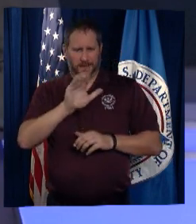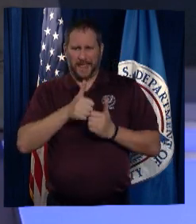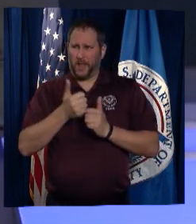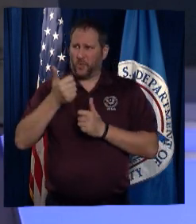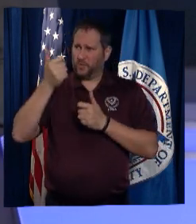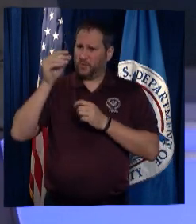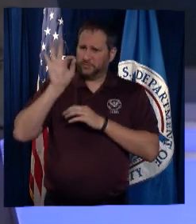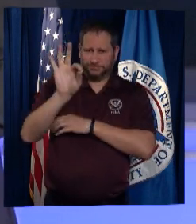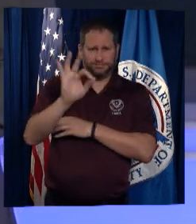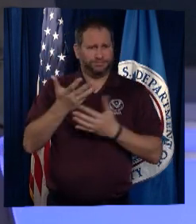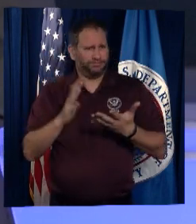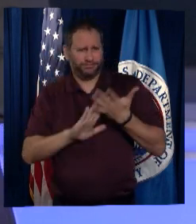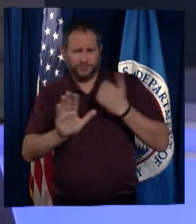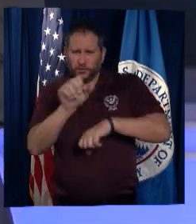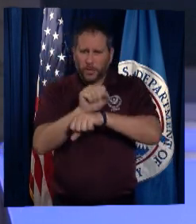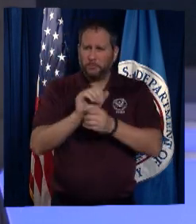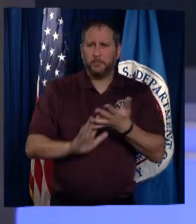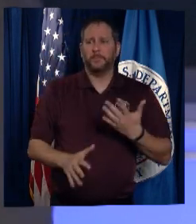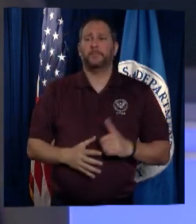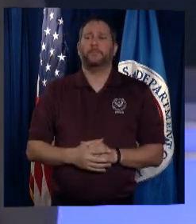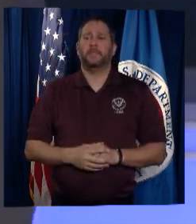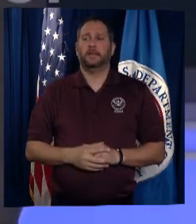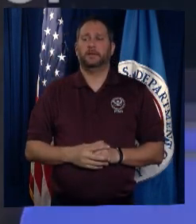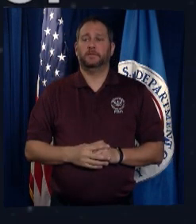competitor what to do, Which is a third universal law of